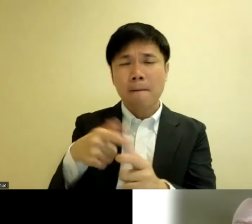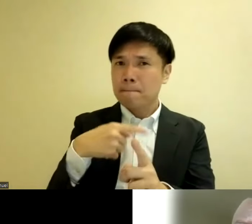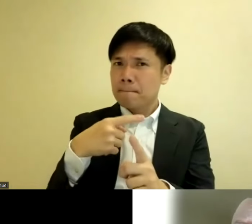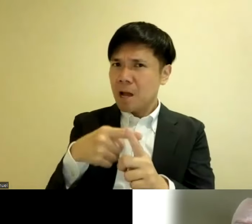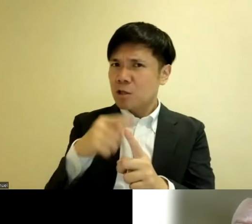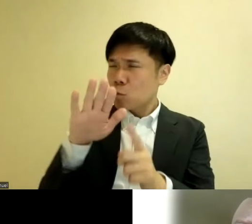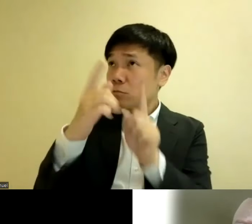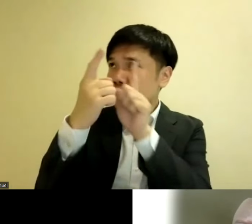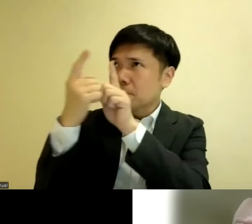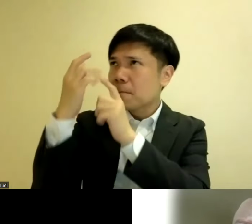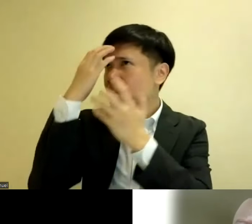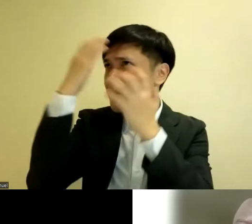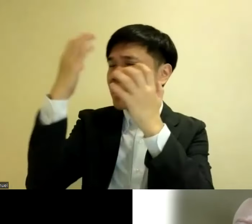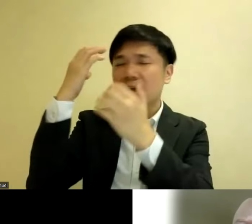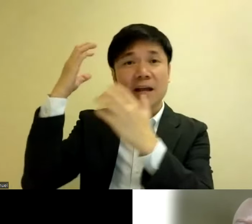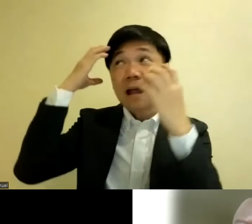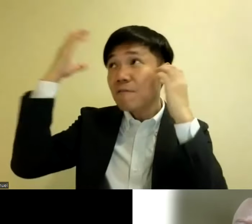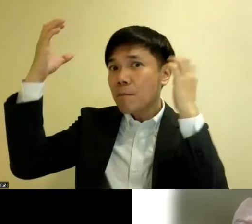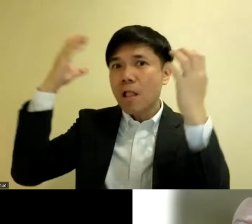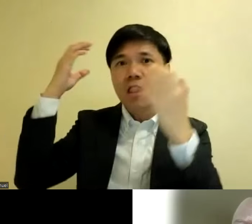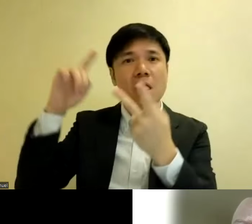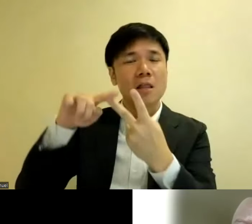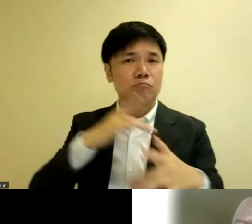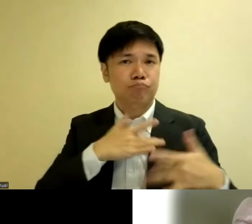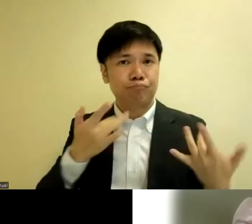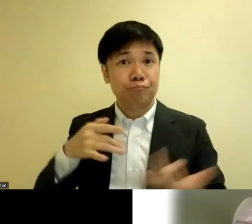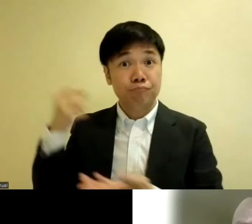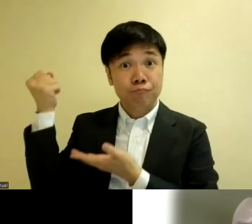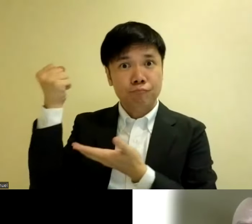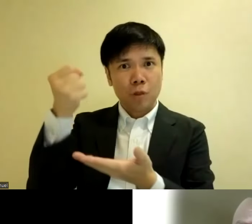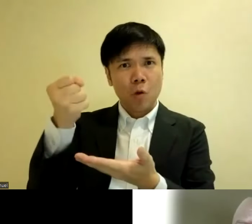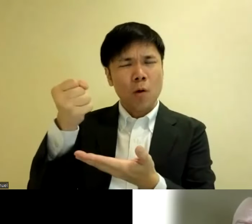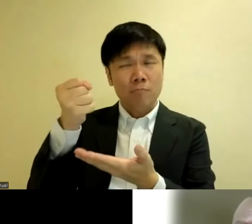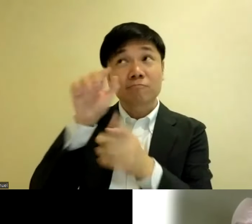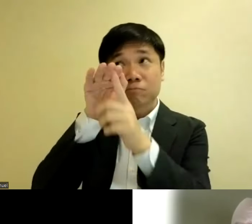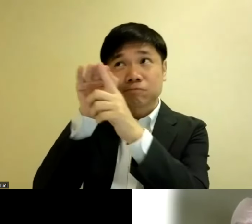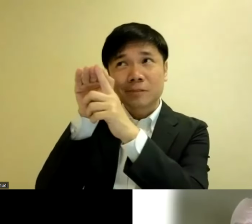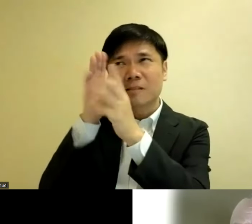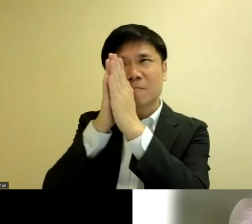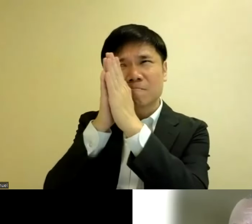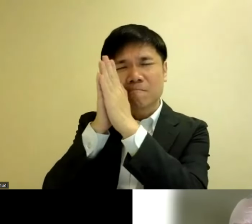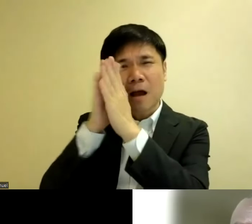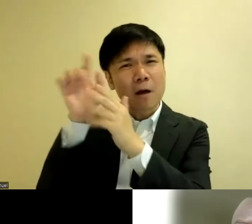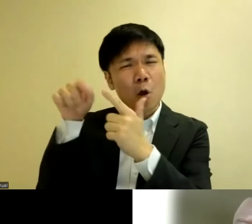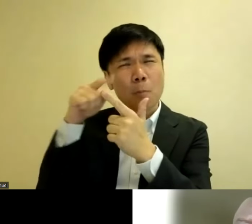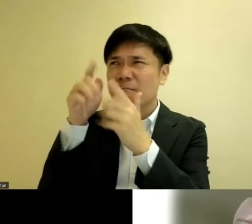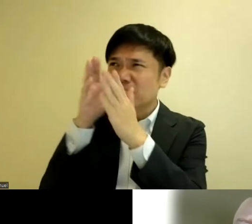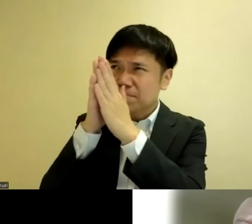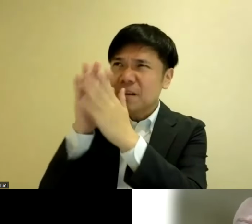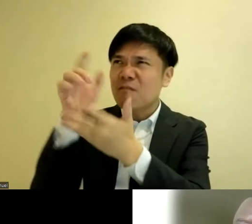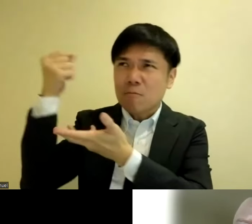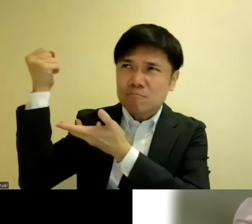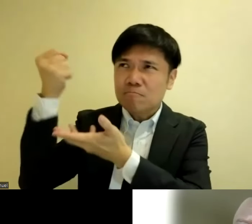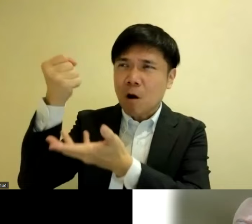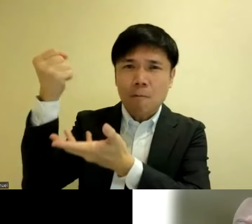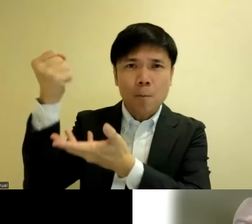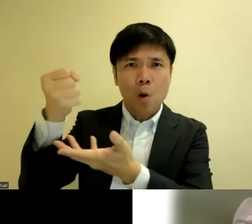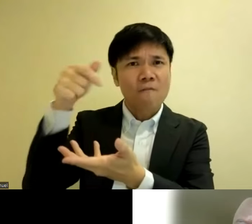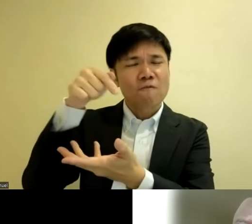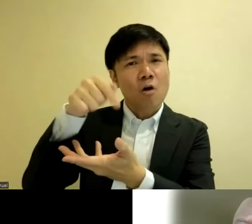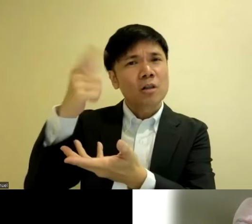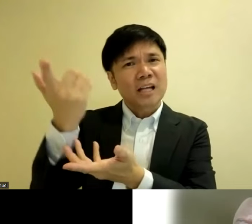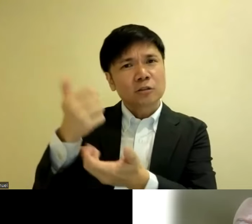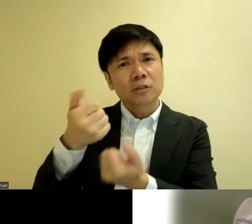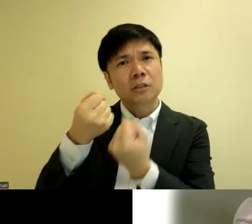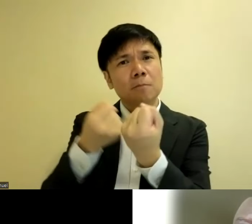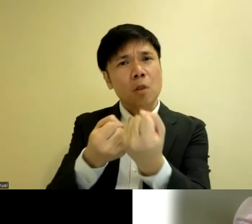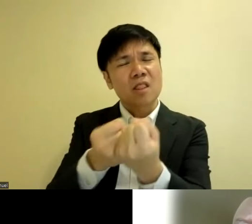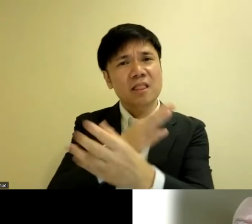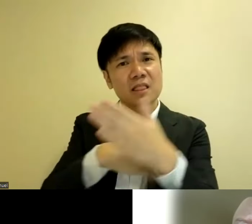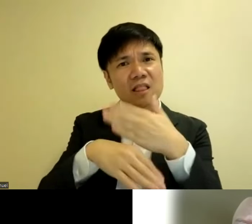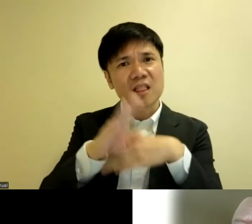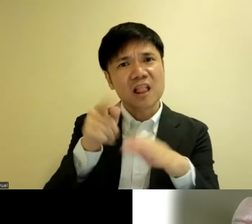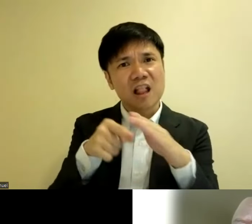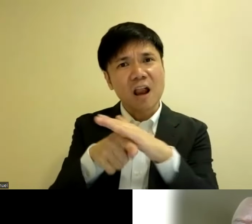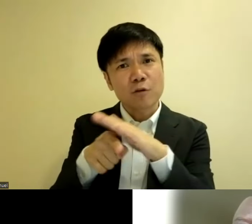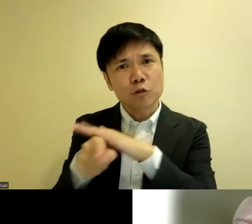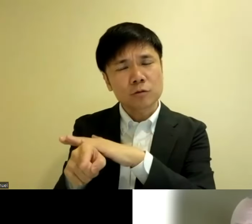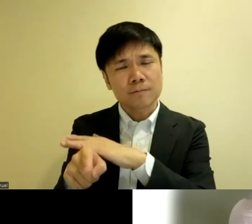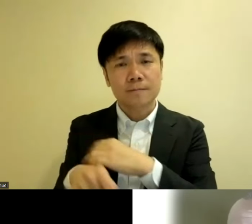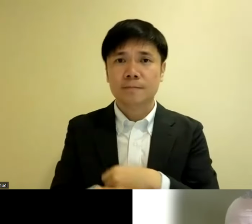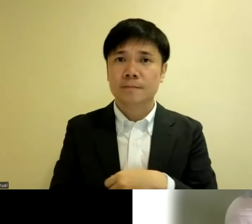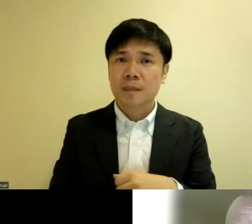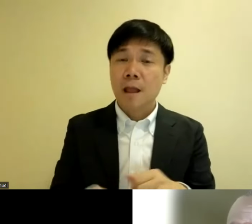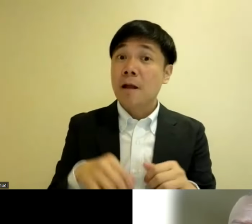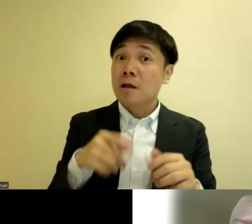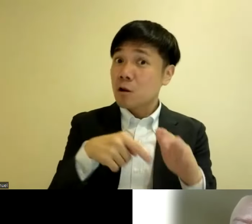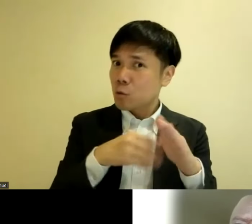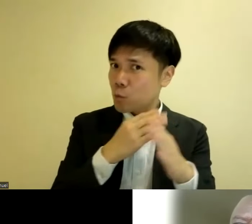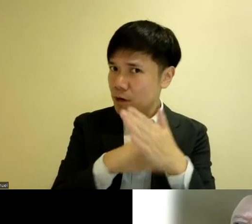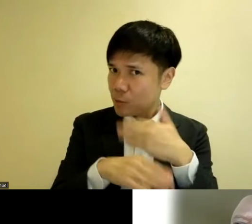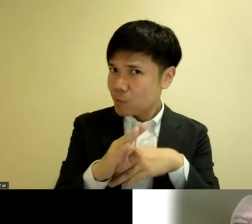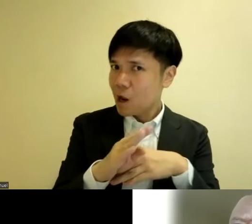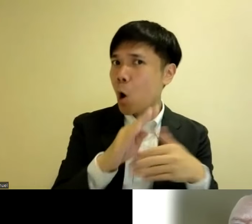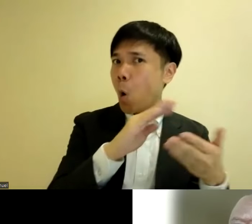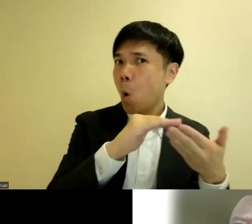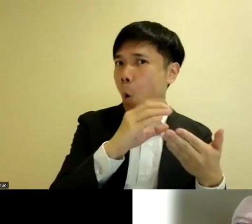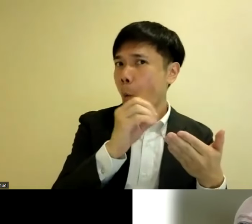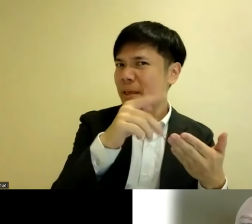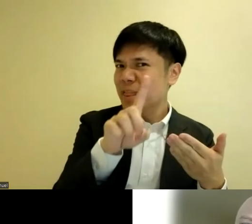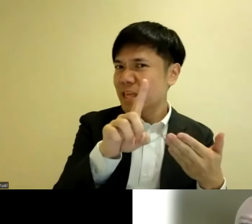with Government to not only pledge but also for the pledges